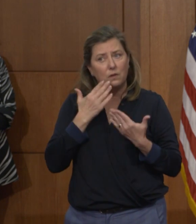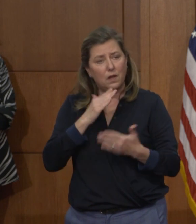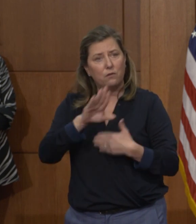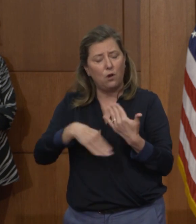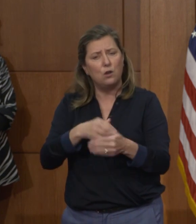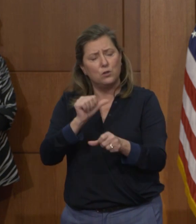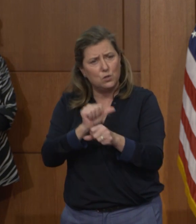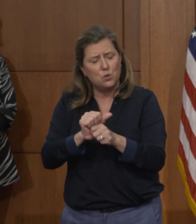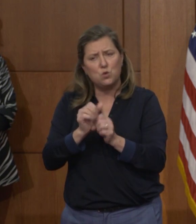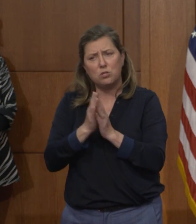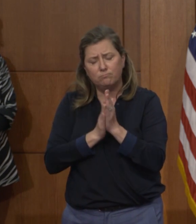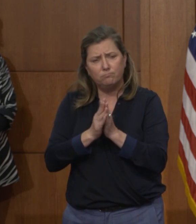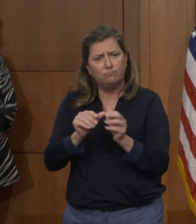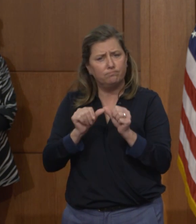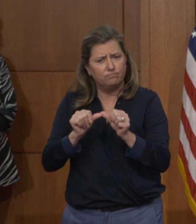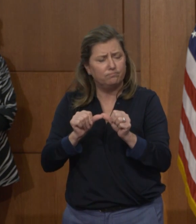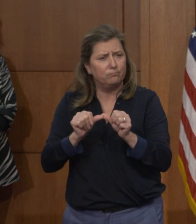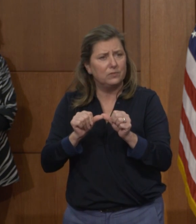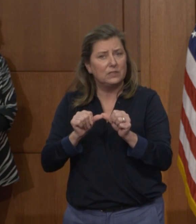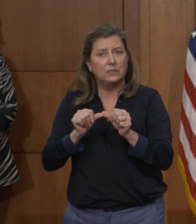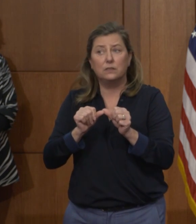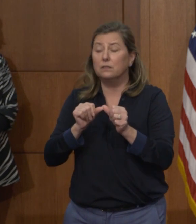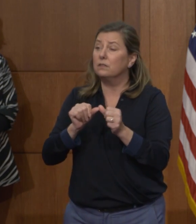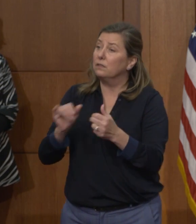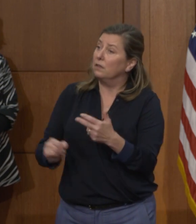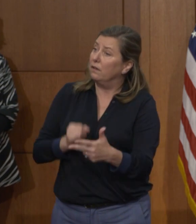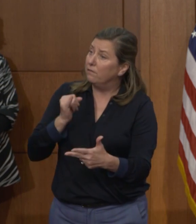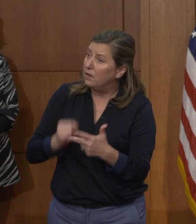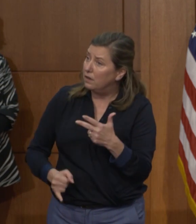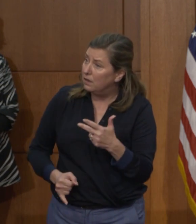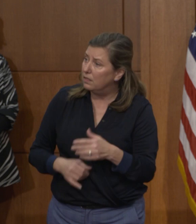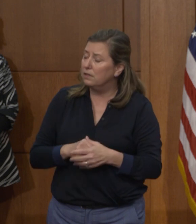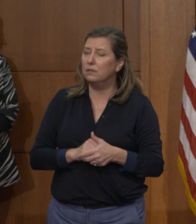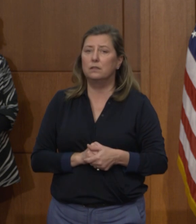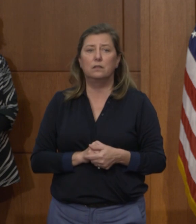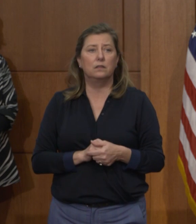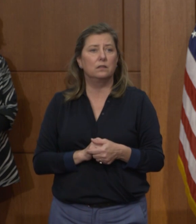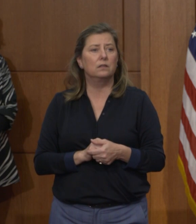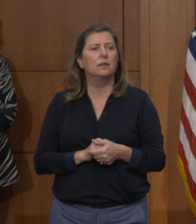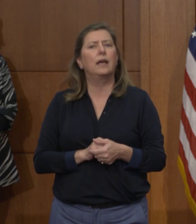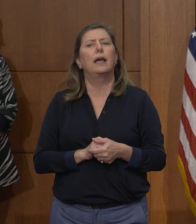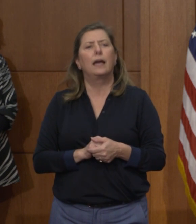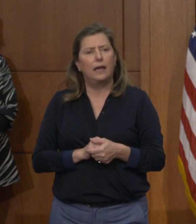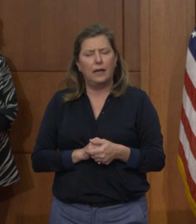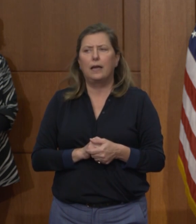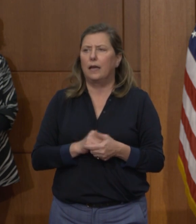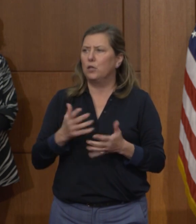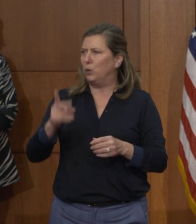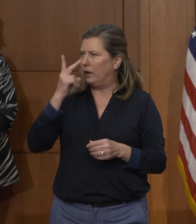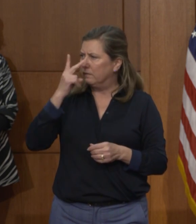our law enforcement agents that literally are working around the clock to keep Virginia and safe, uh, on behalf of Virginia. Uh,